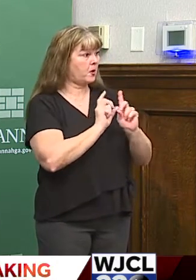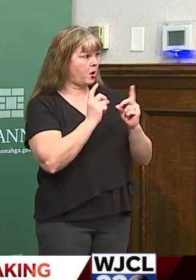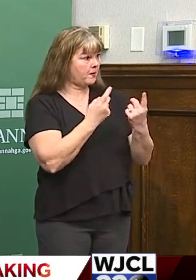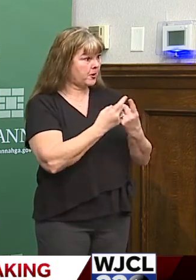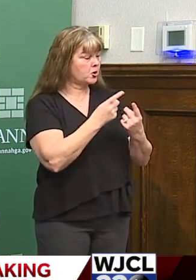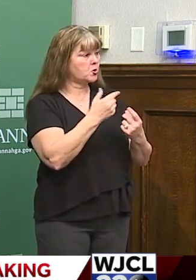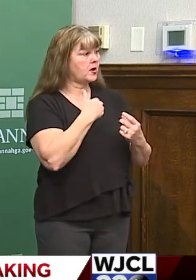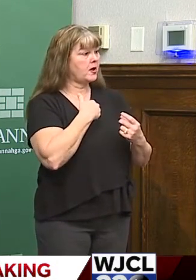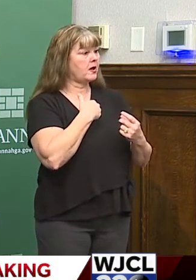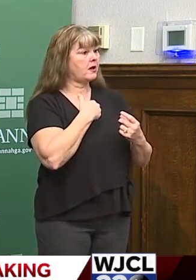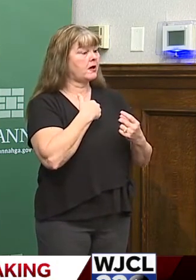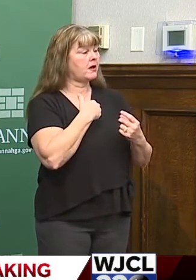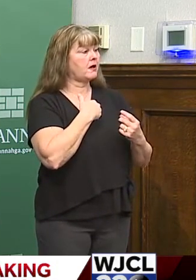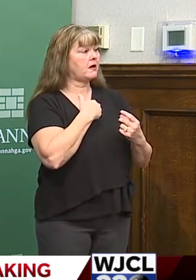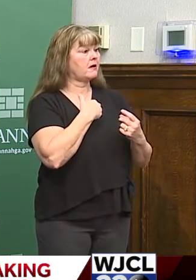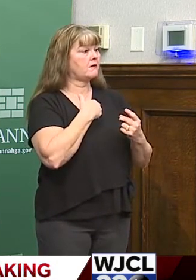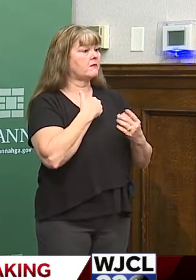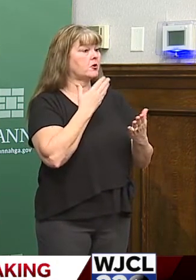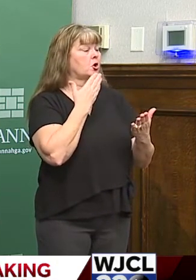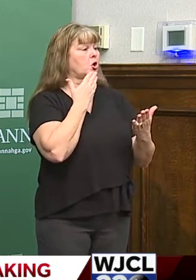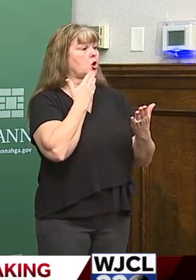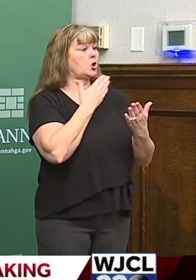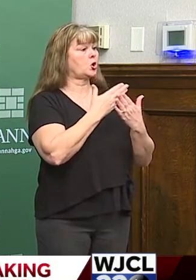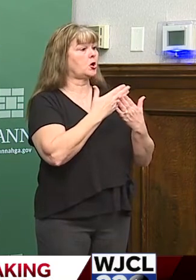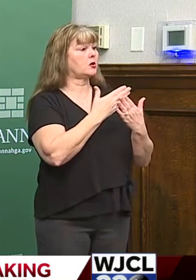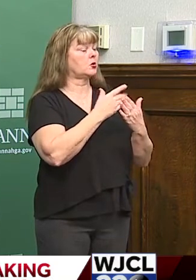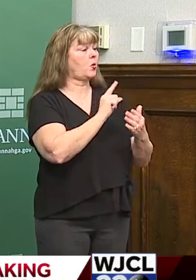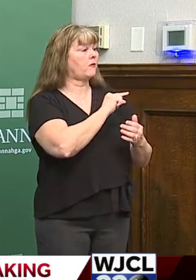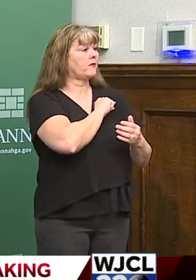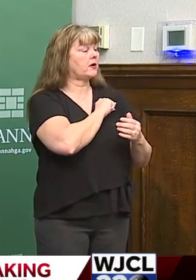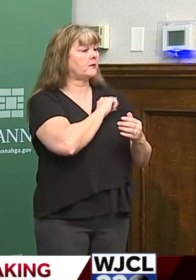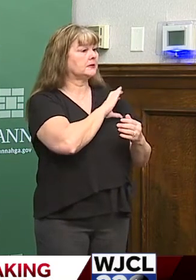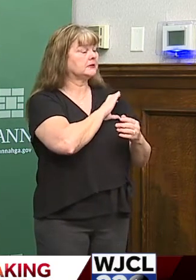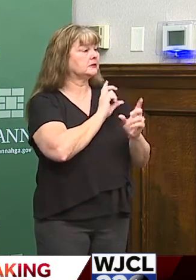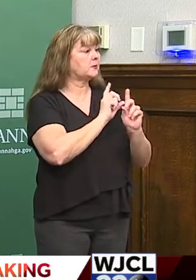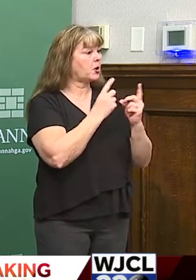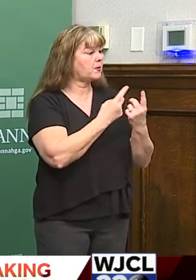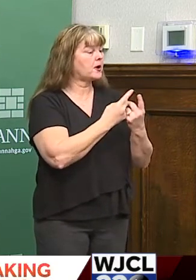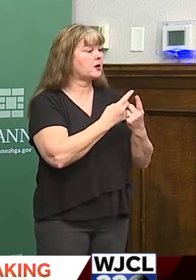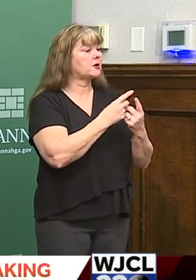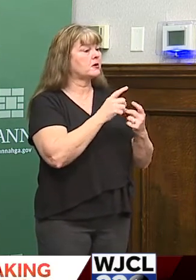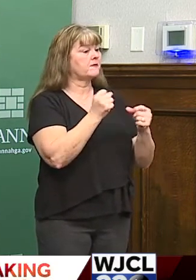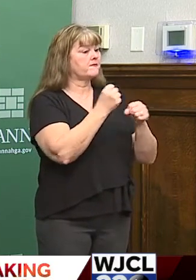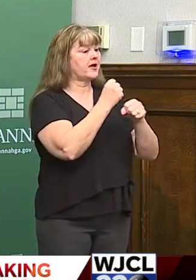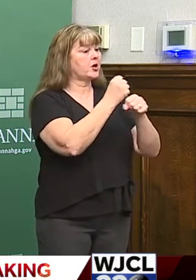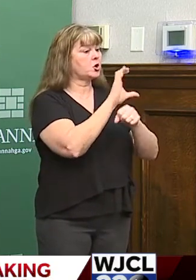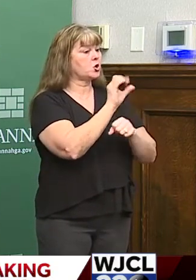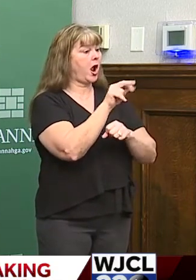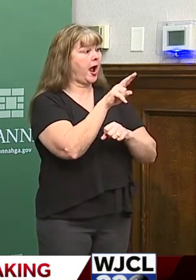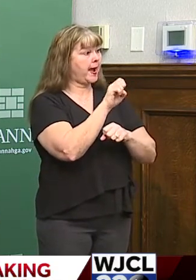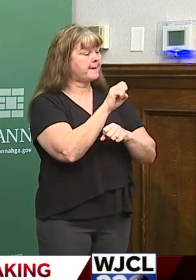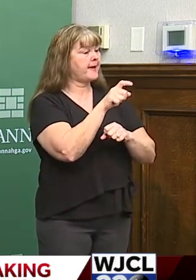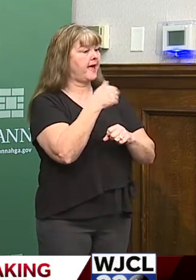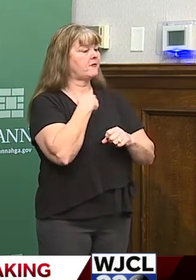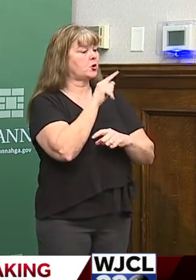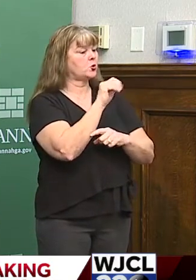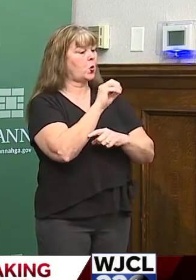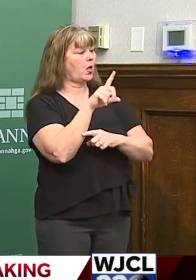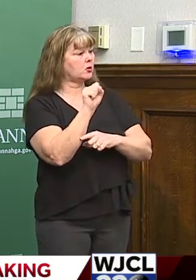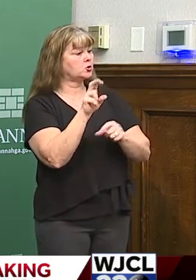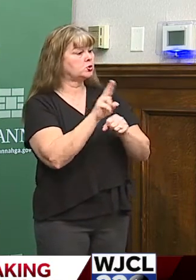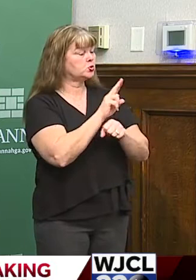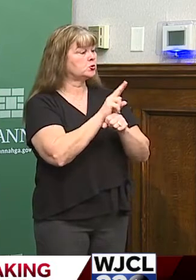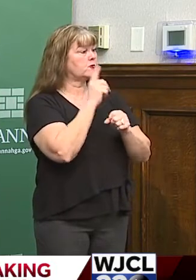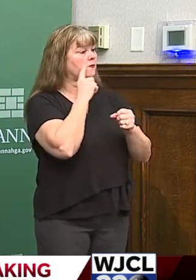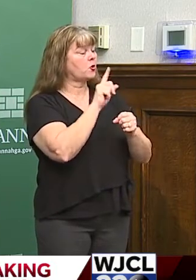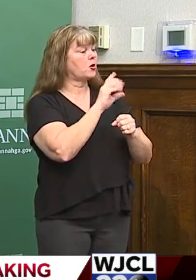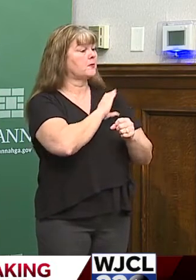IN FACT, WHEN YOU HAVE A PREMIERE POLICE DEPARTMENT, A STATE-OF-THE-ART POLICE DEPARTMENT, THESE ARE CRIME FIGHTING TOOLS.